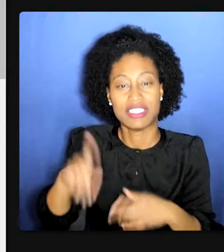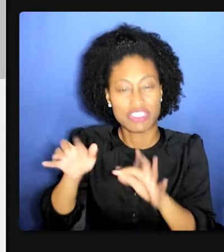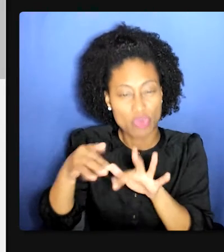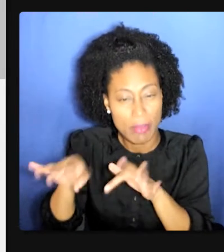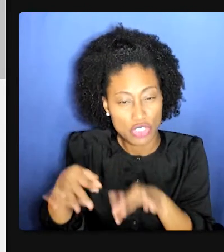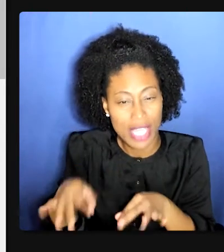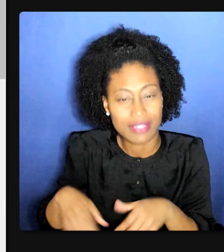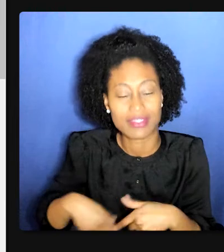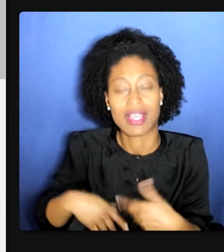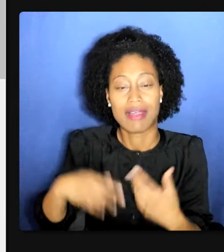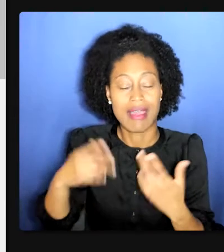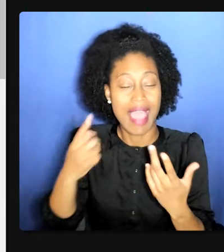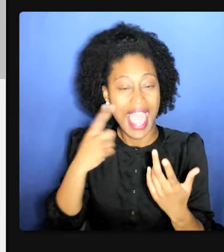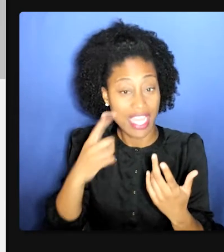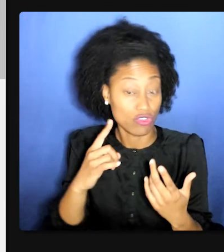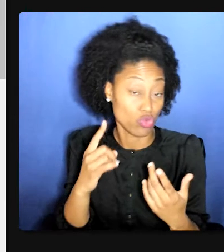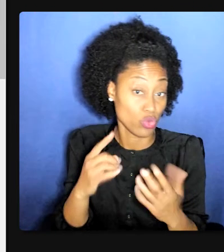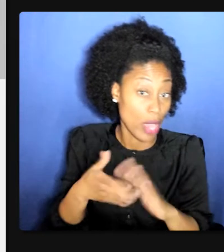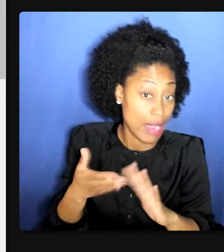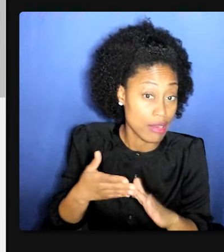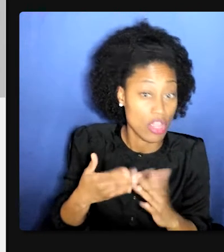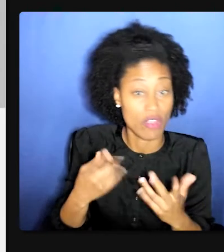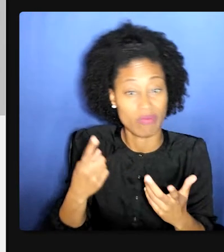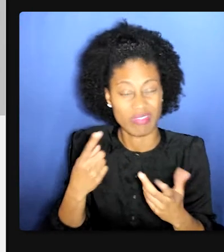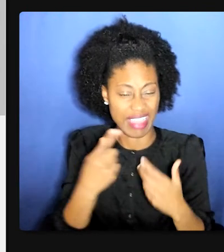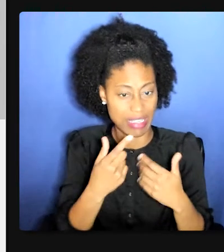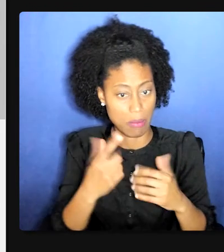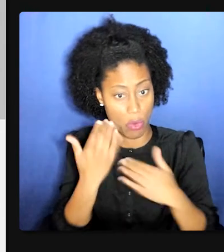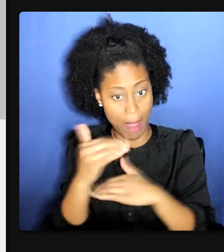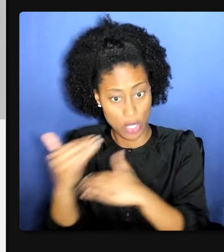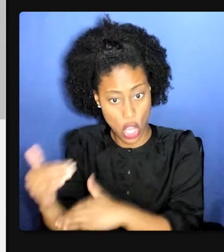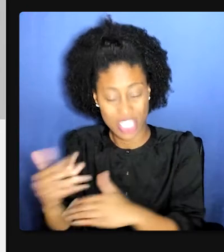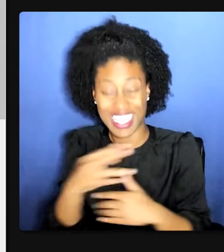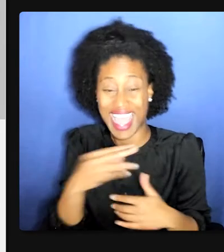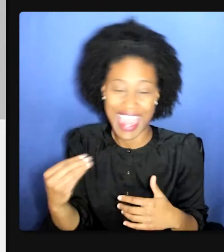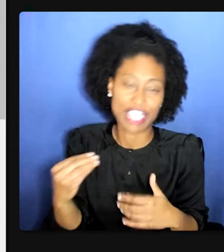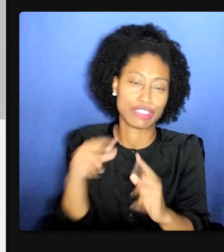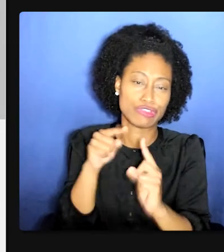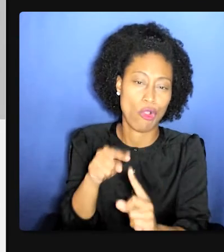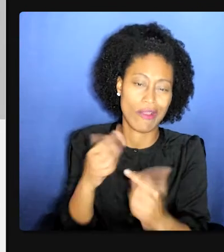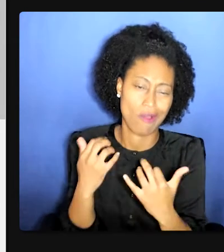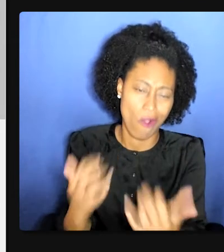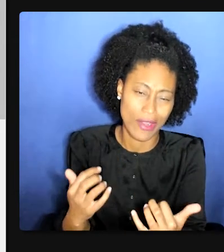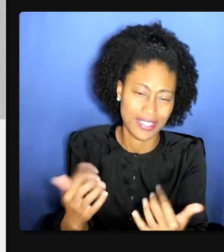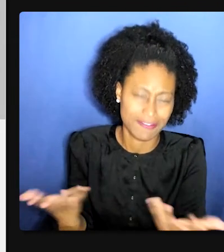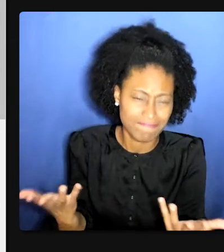along with the target audience. This particular experiment is running on all the new players